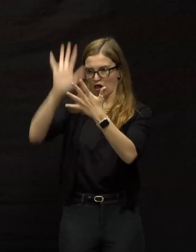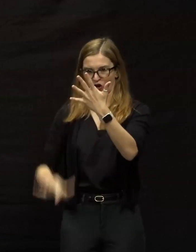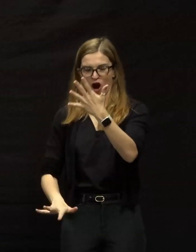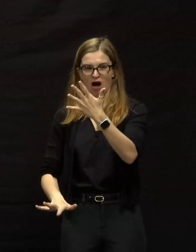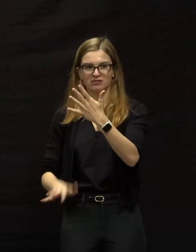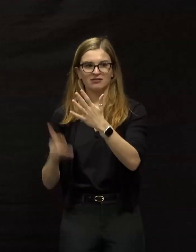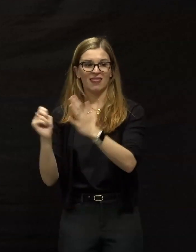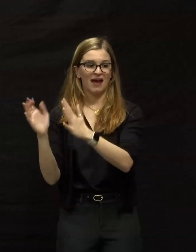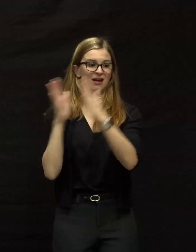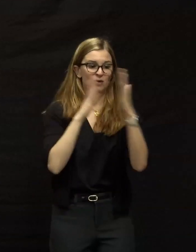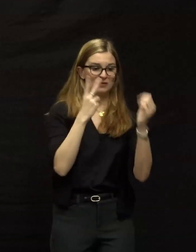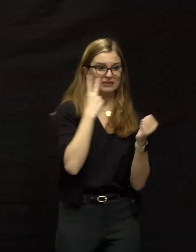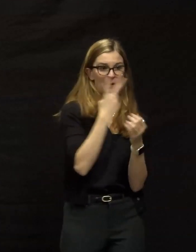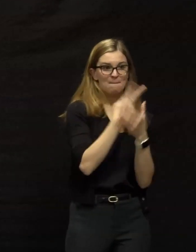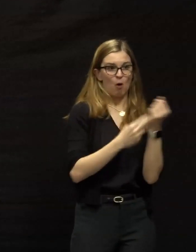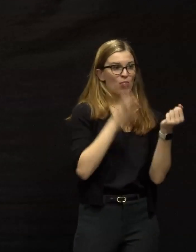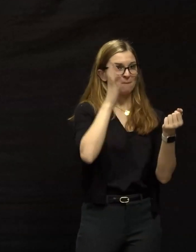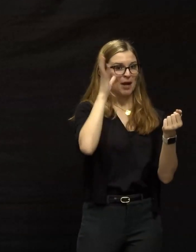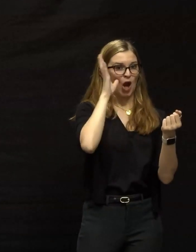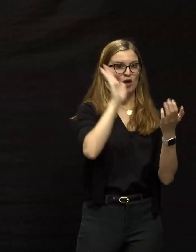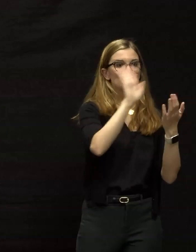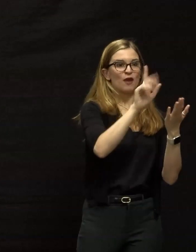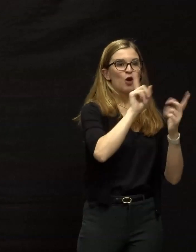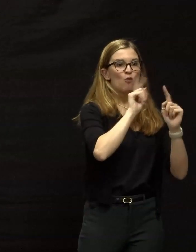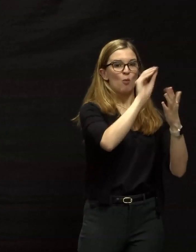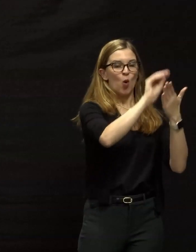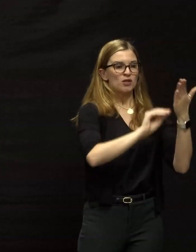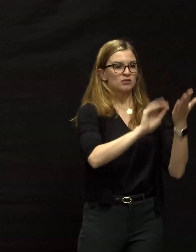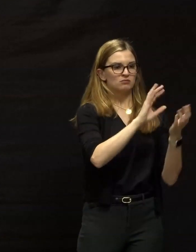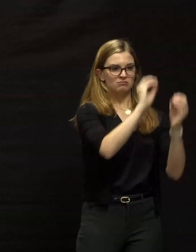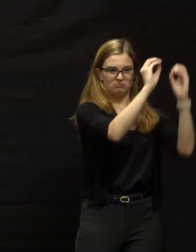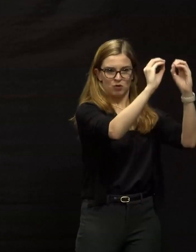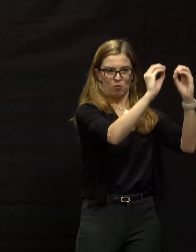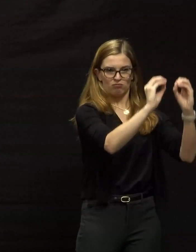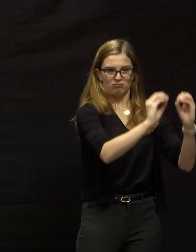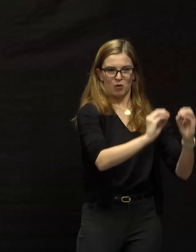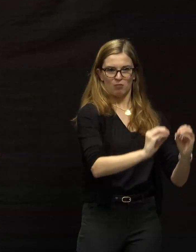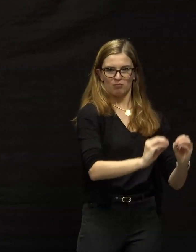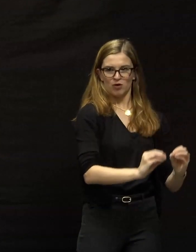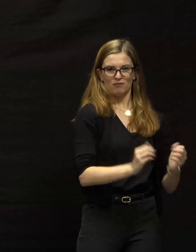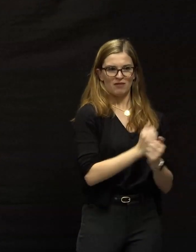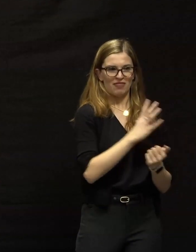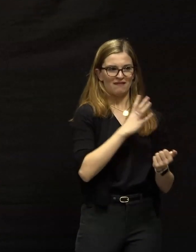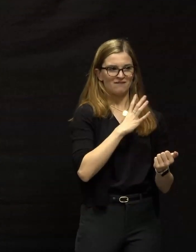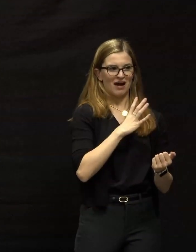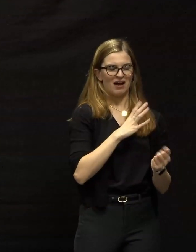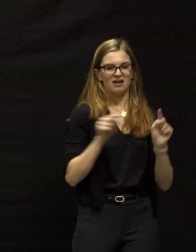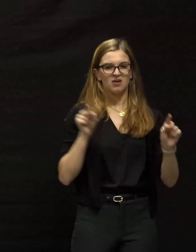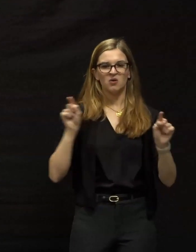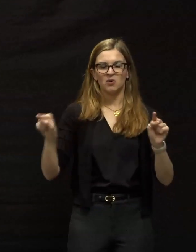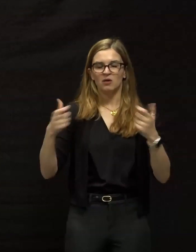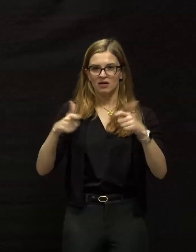I said high rate of clinical needs. But when you look at the parents and their reports and their responses, it's very low.